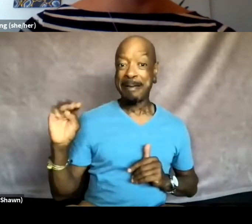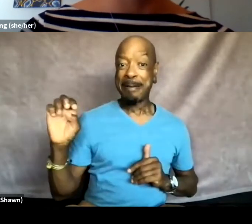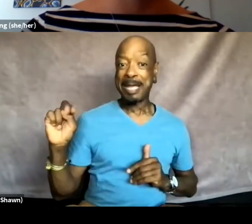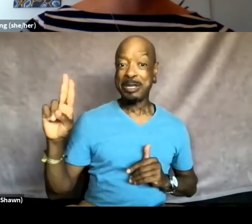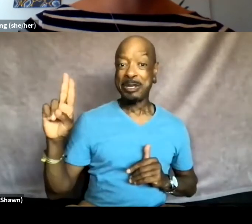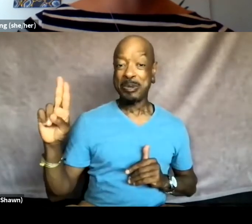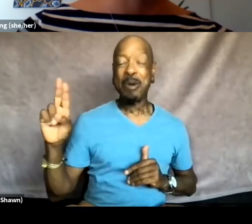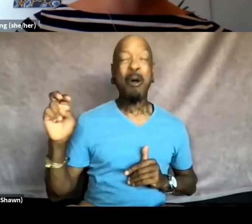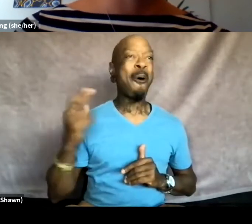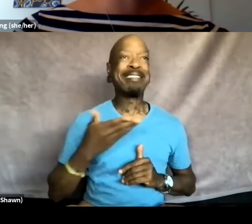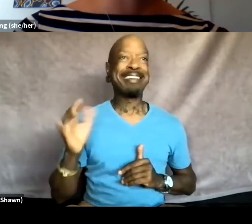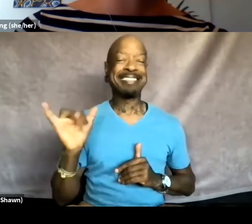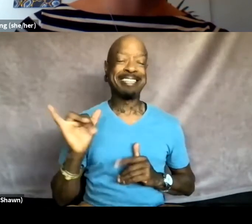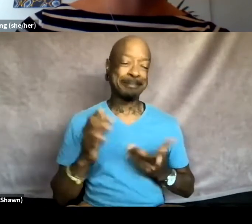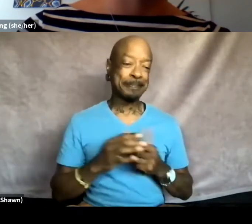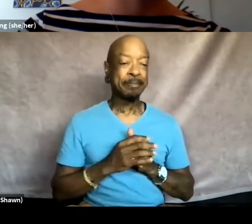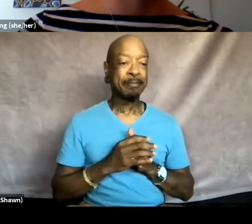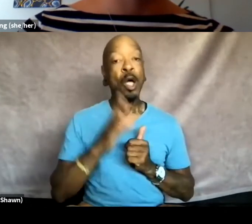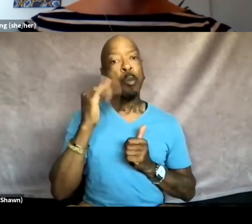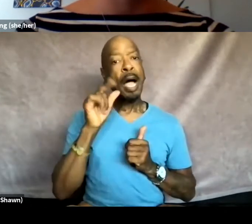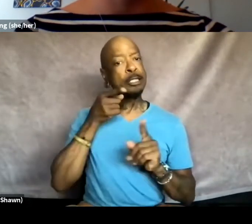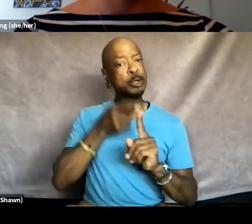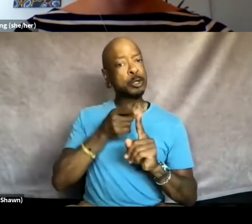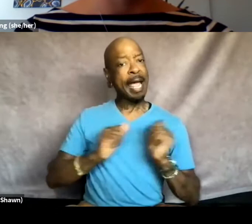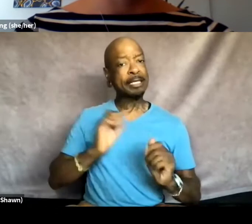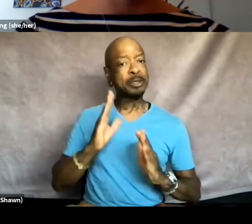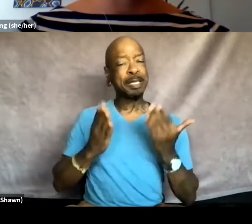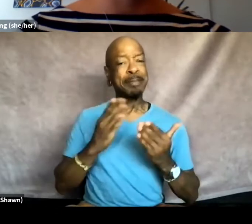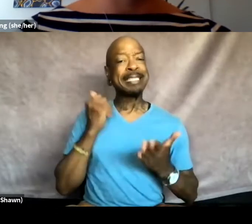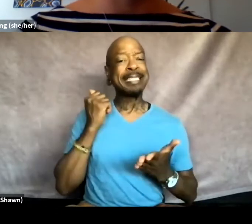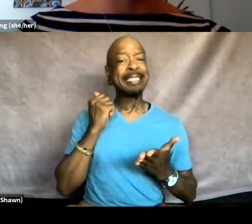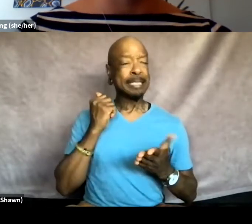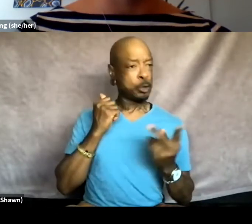Keah Brown: Certain actors might have stopped working together, and like I spent too much